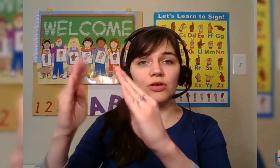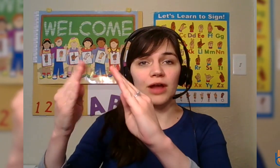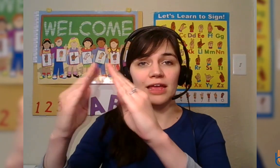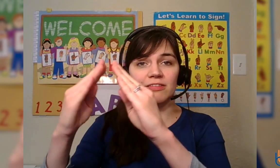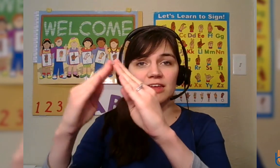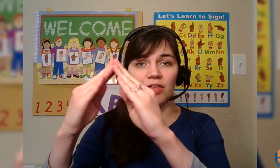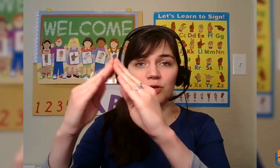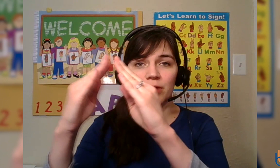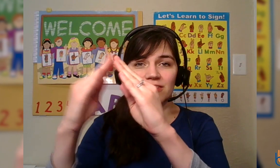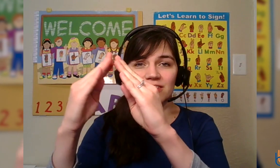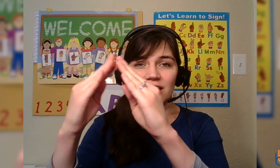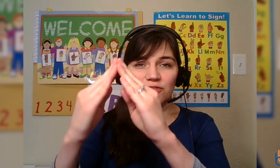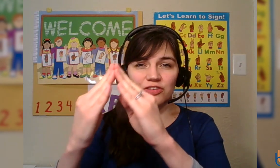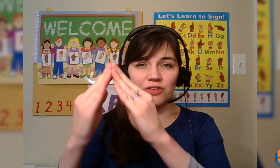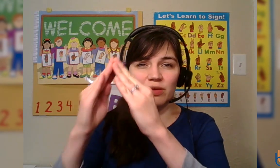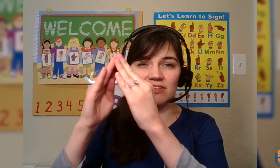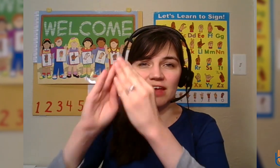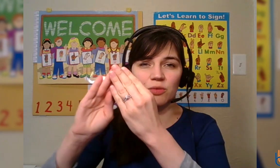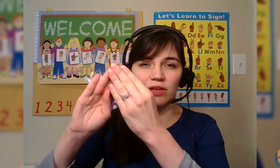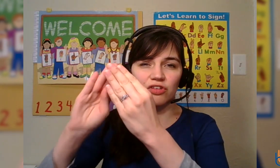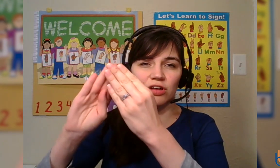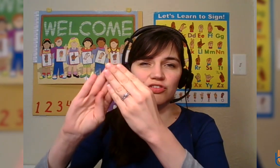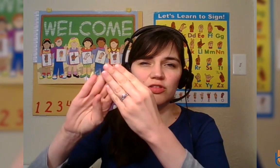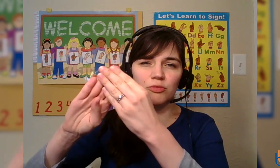your hands together, but instead of just going sideways, you're gonna turn them